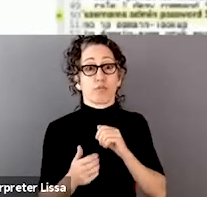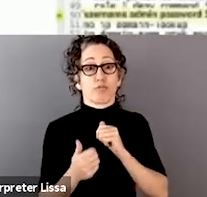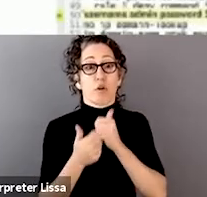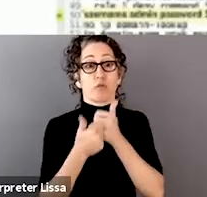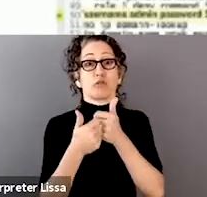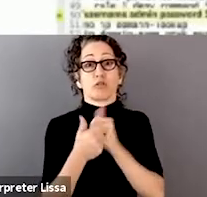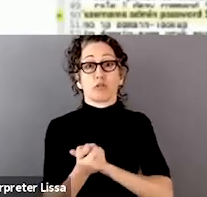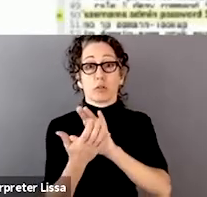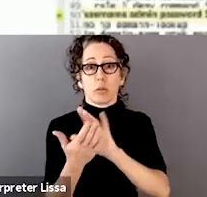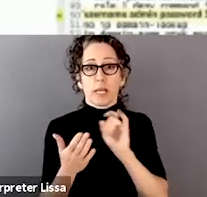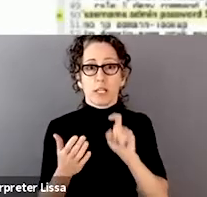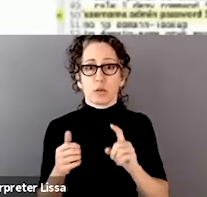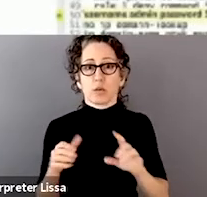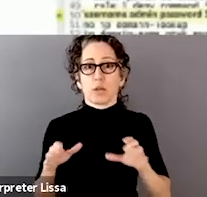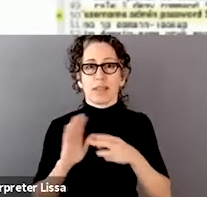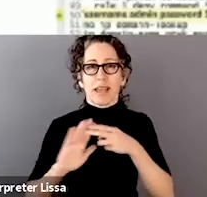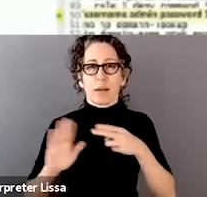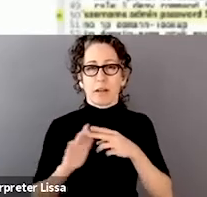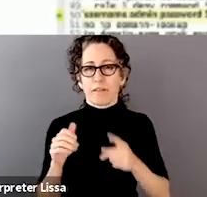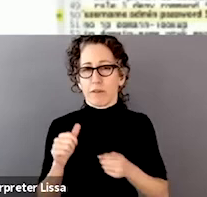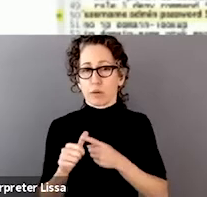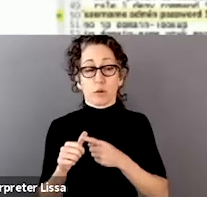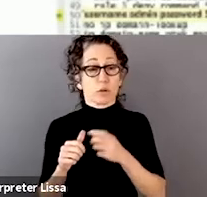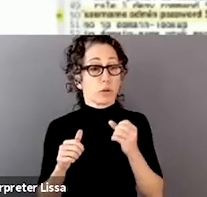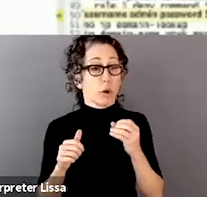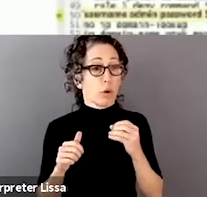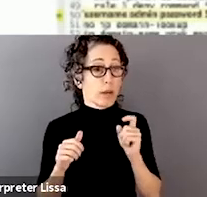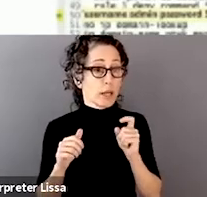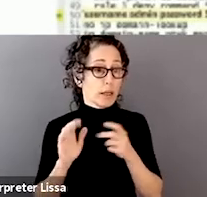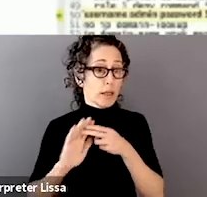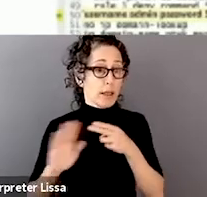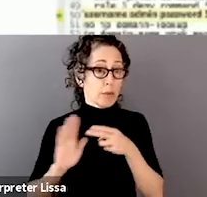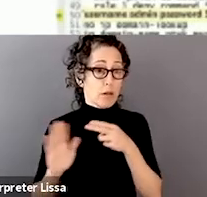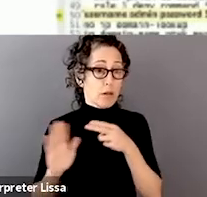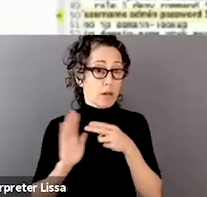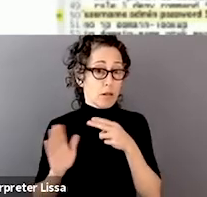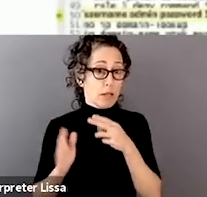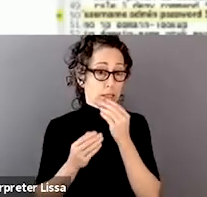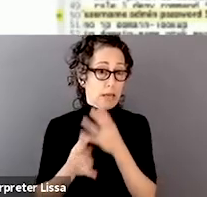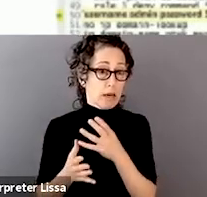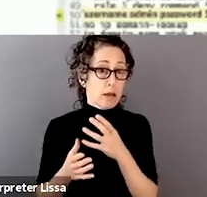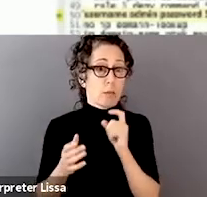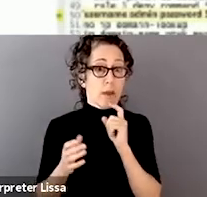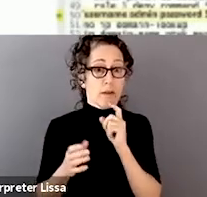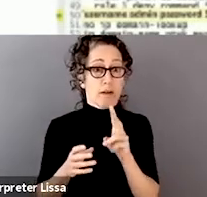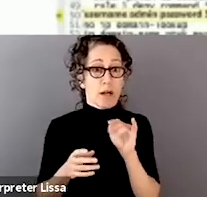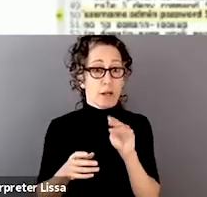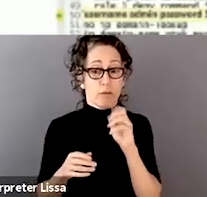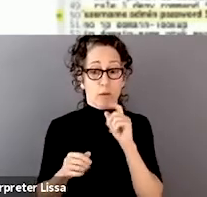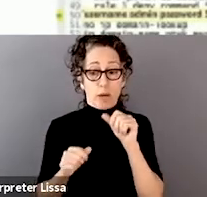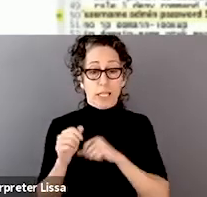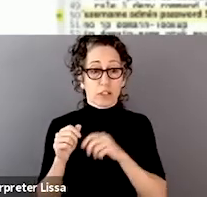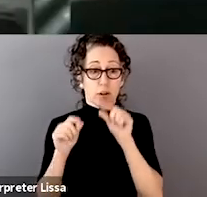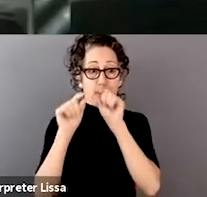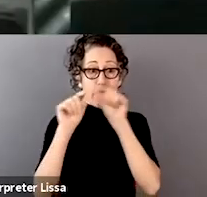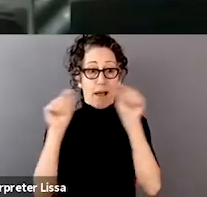To label the data, we rely on Regex algorithm and running for each line of config files to label